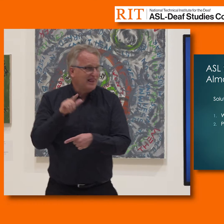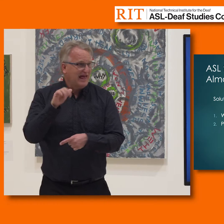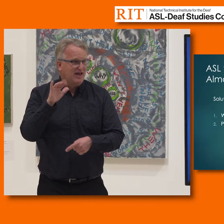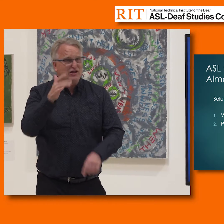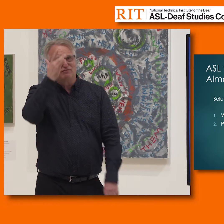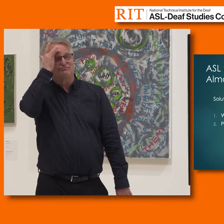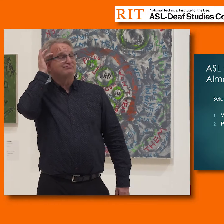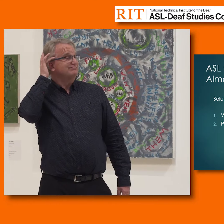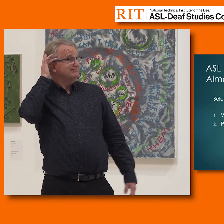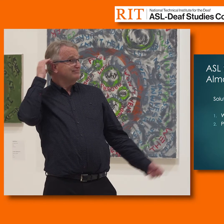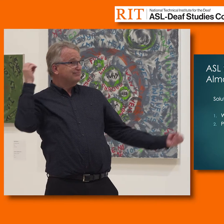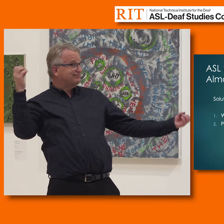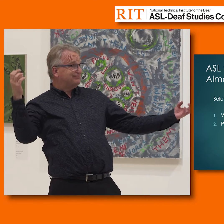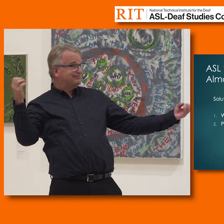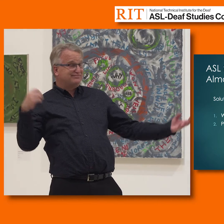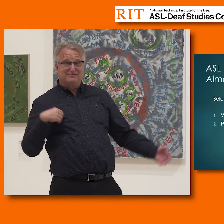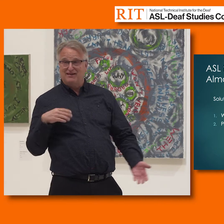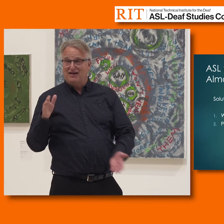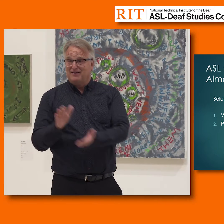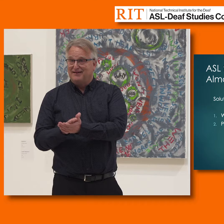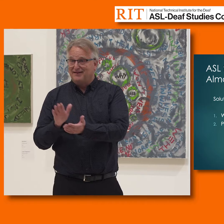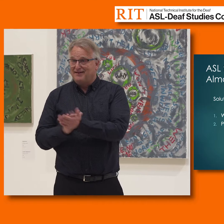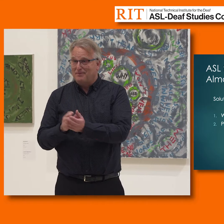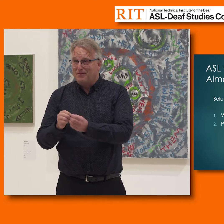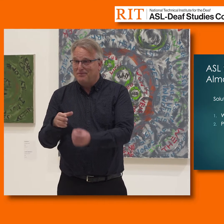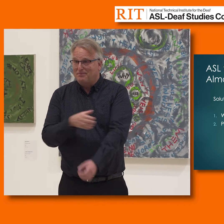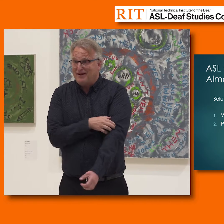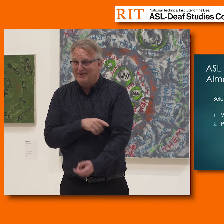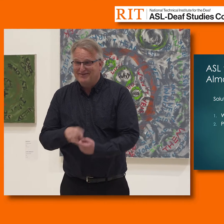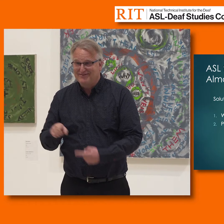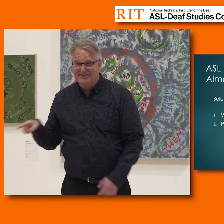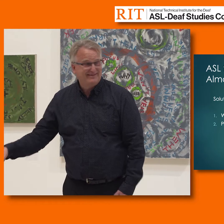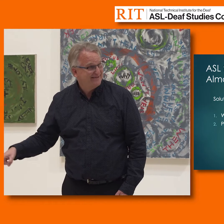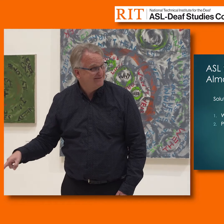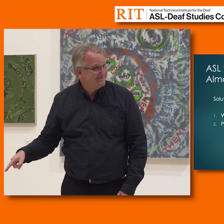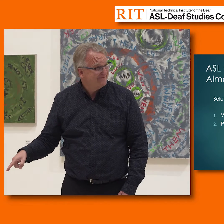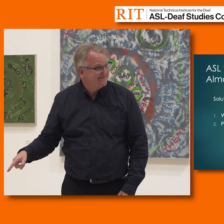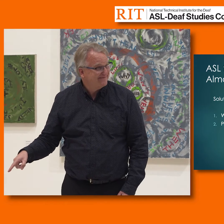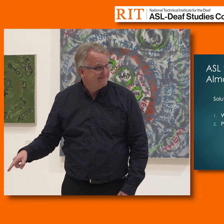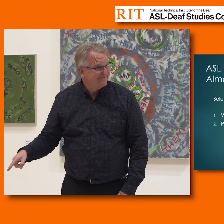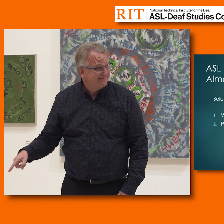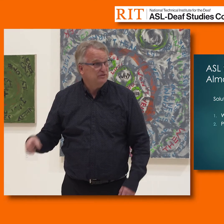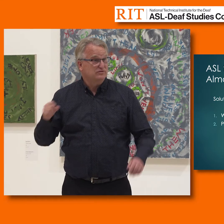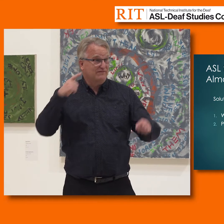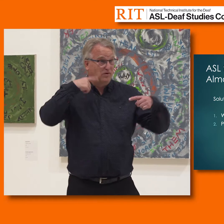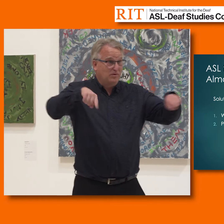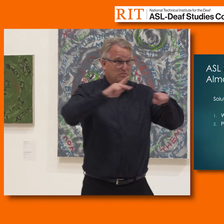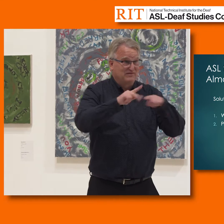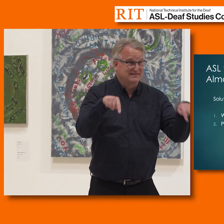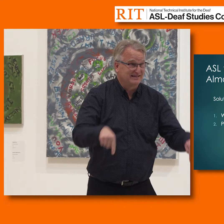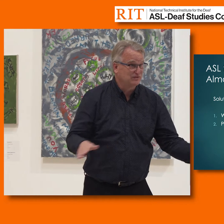But Larry didn't have to worry because he had a solution in place, and that's what worked.